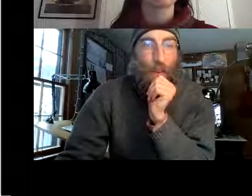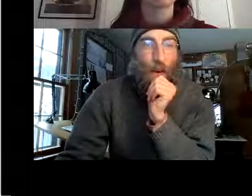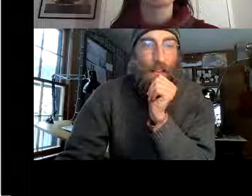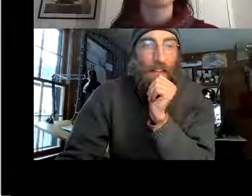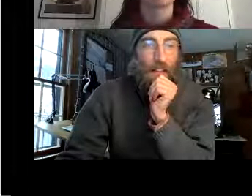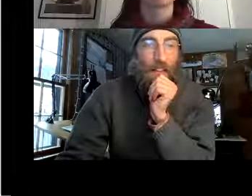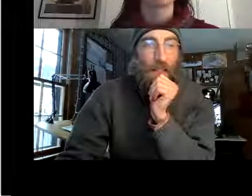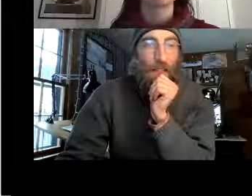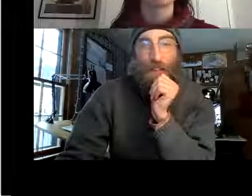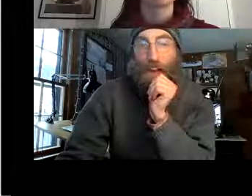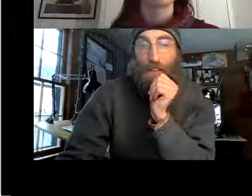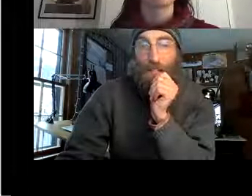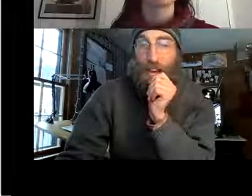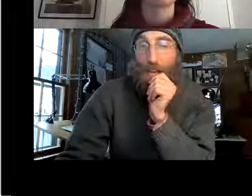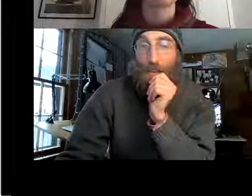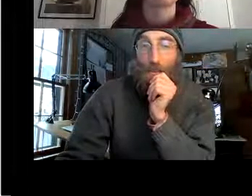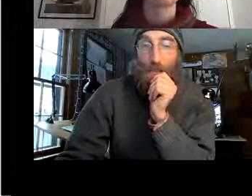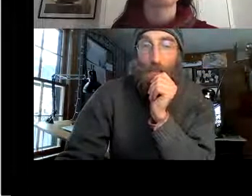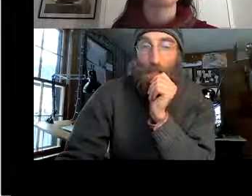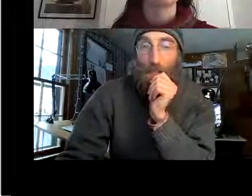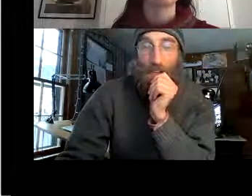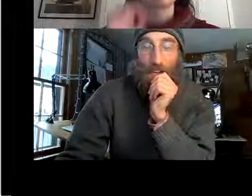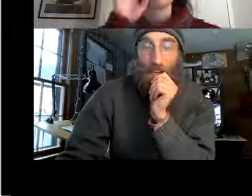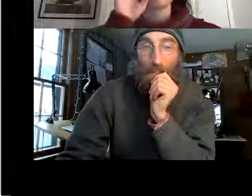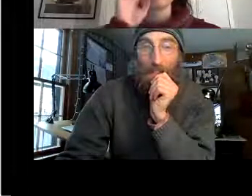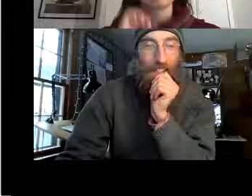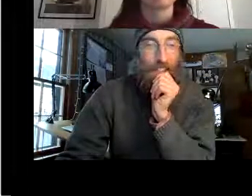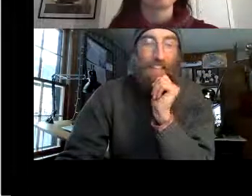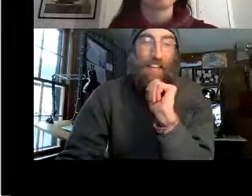one can say the first line of the times two multiplication tables"-- So this